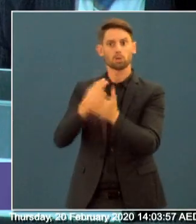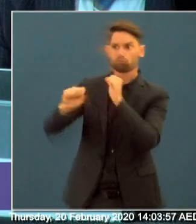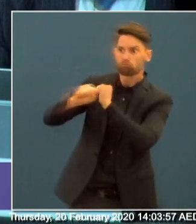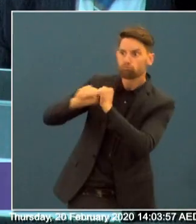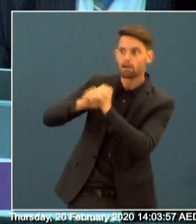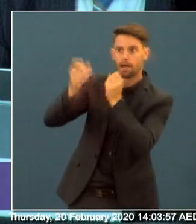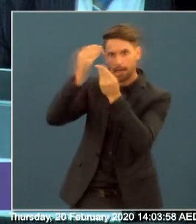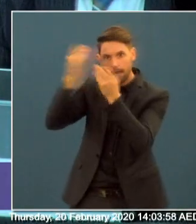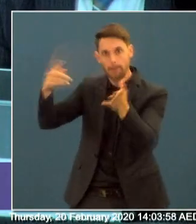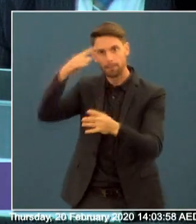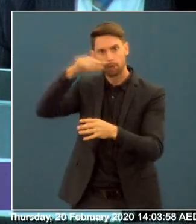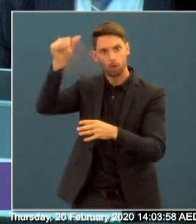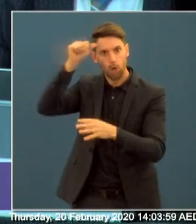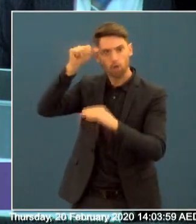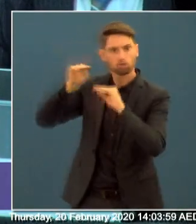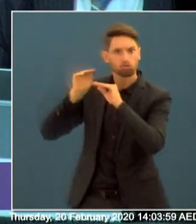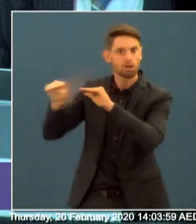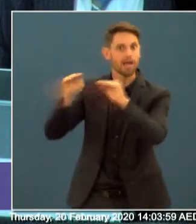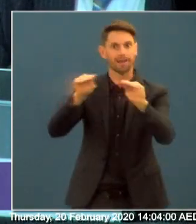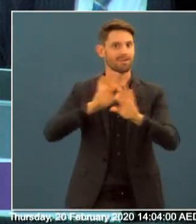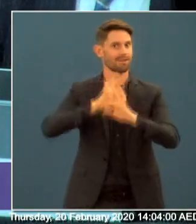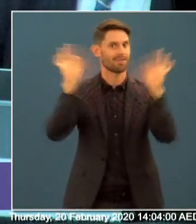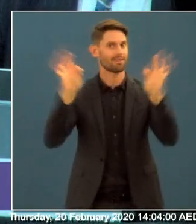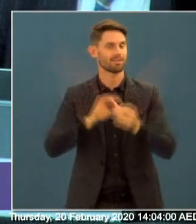Is the Guide in its present form still relevant